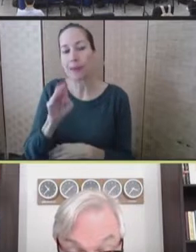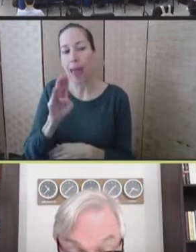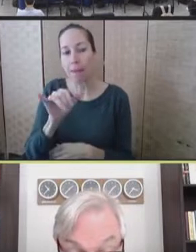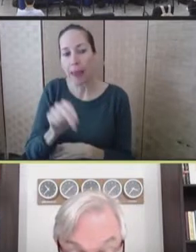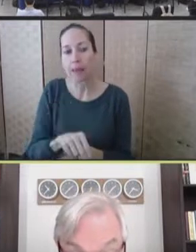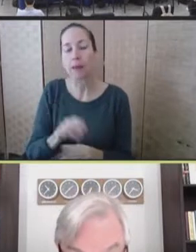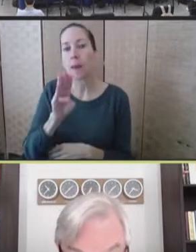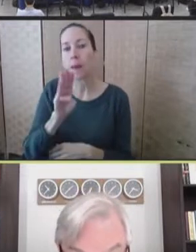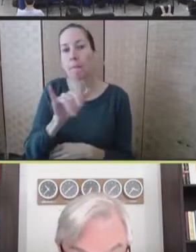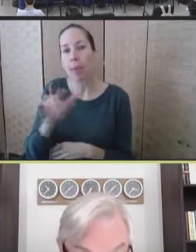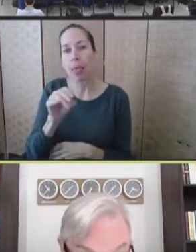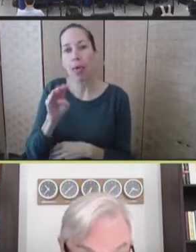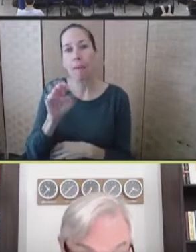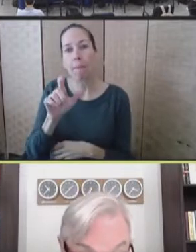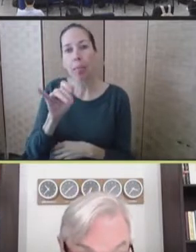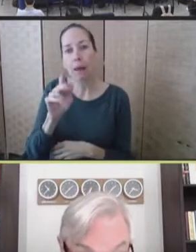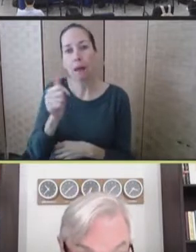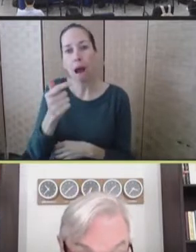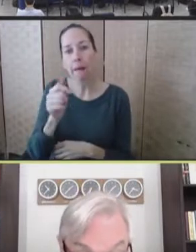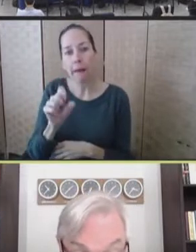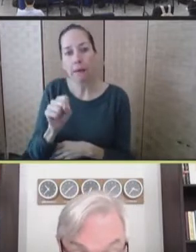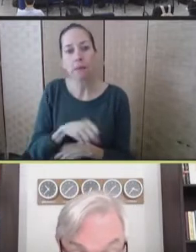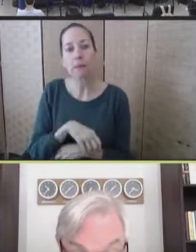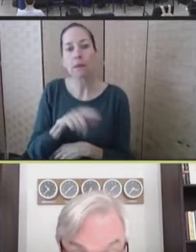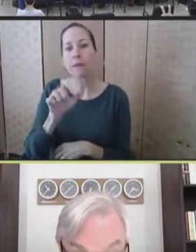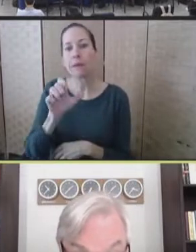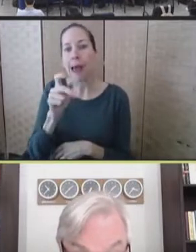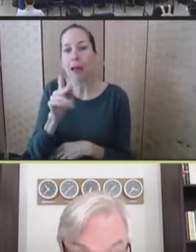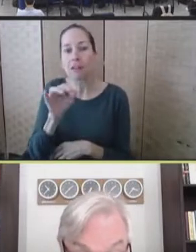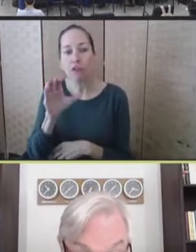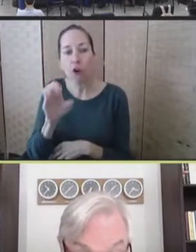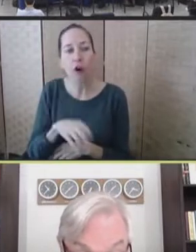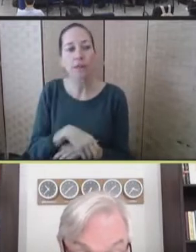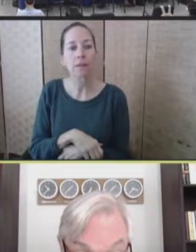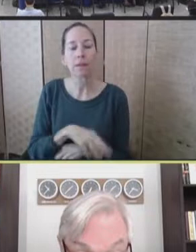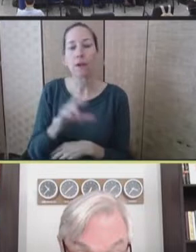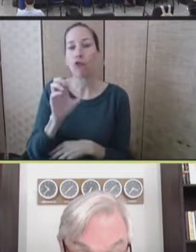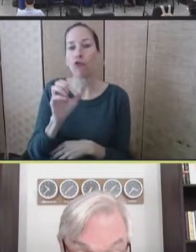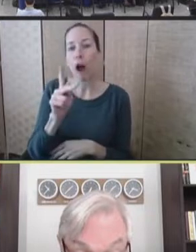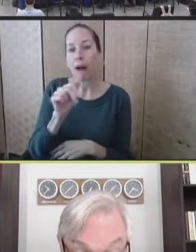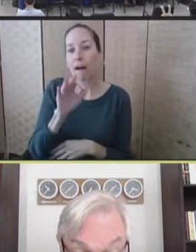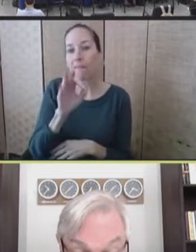Global Health, Wellcome Trust, Rockefeller Foundation, and the Global Funders Consortium